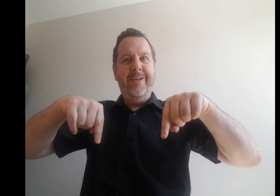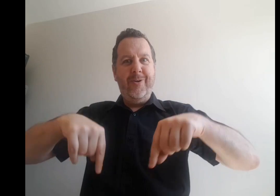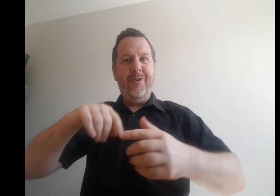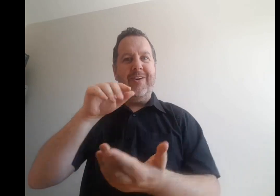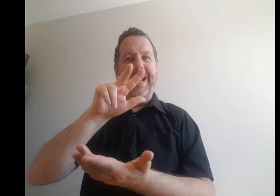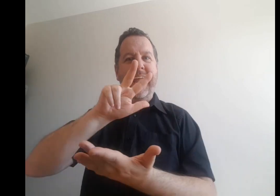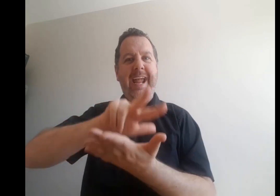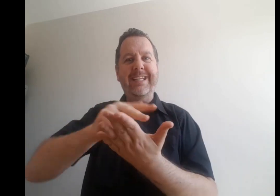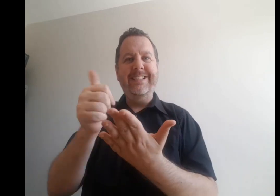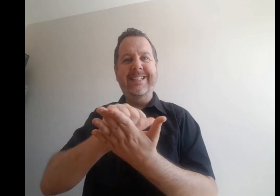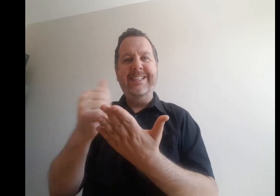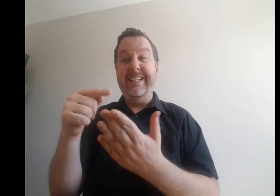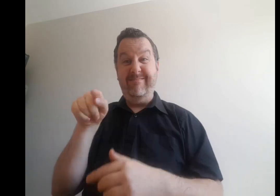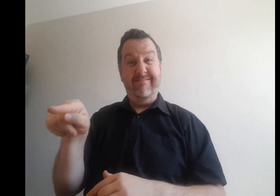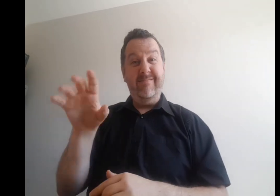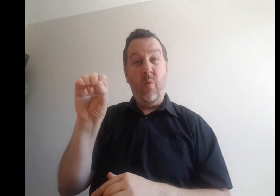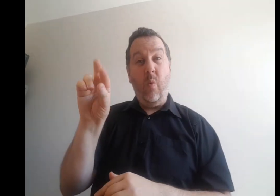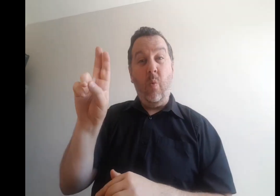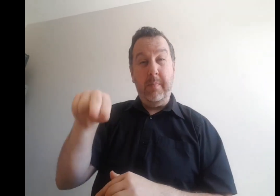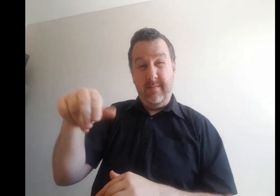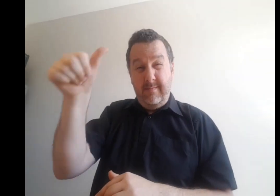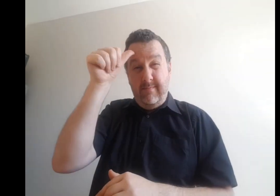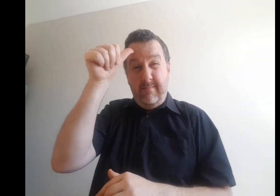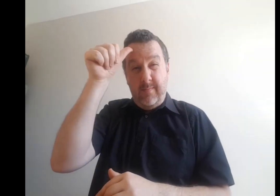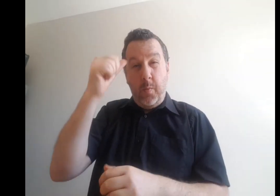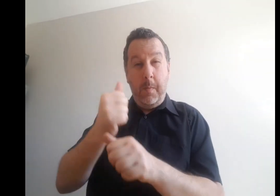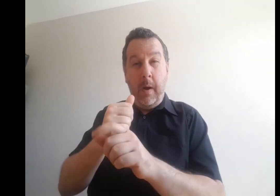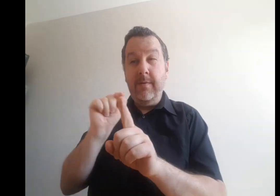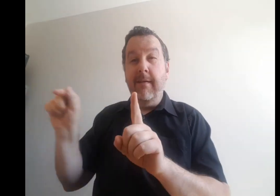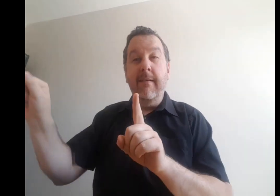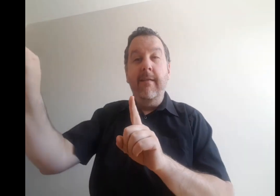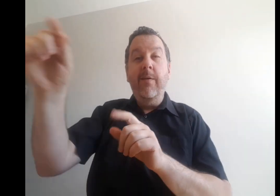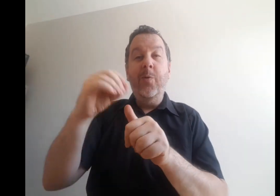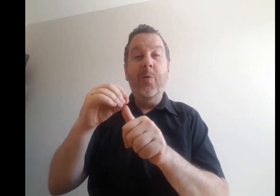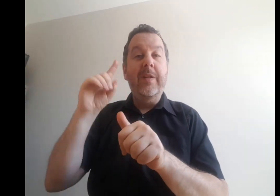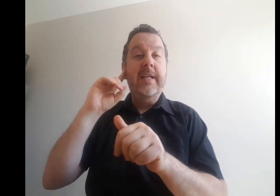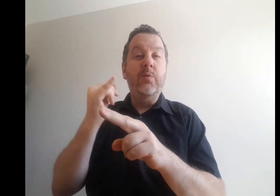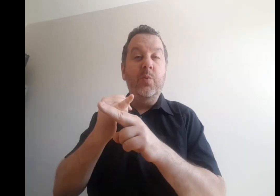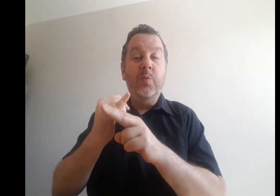would have been aware of these schools. He would have seen his opportunity